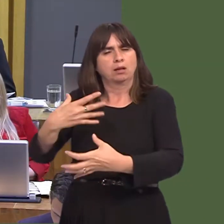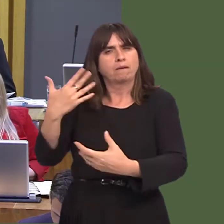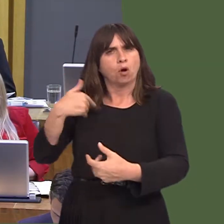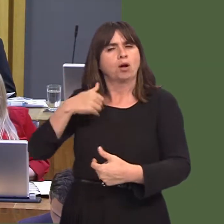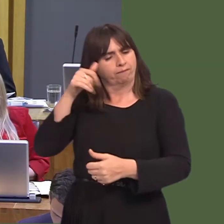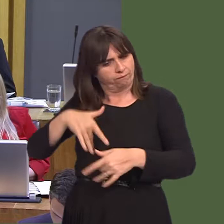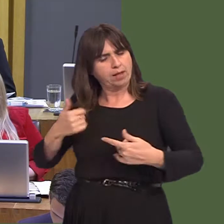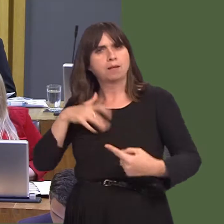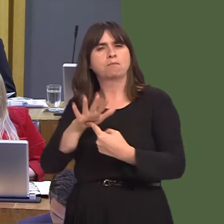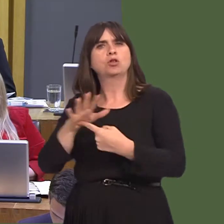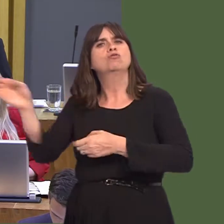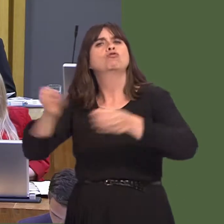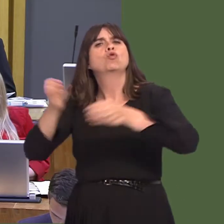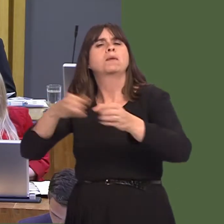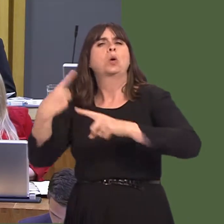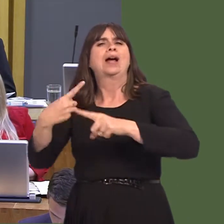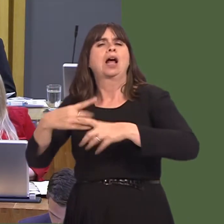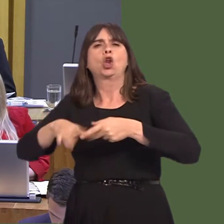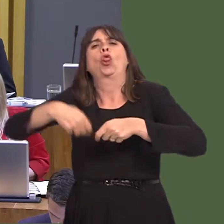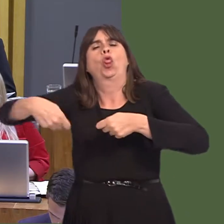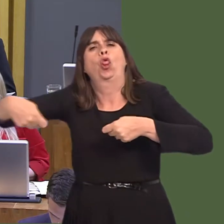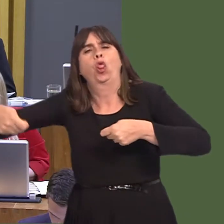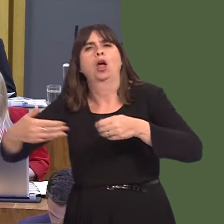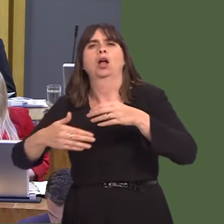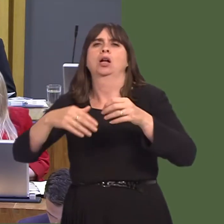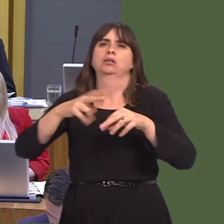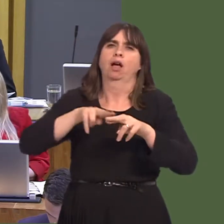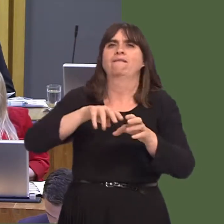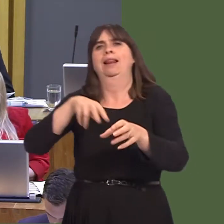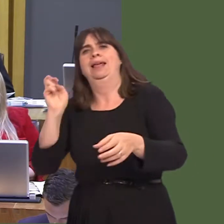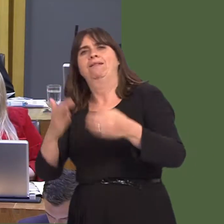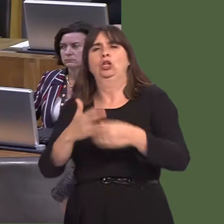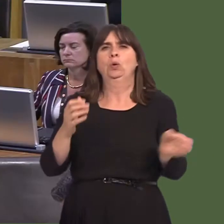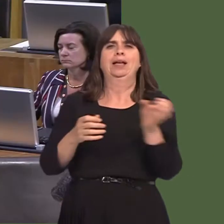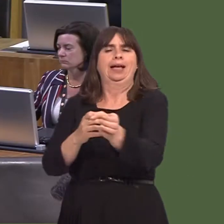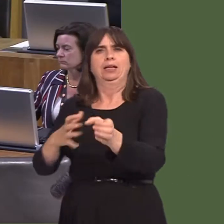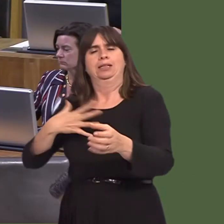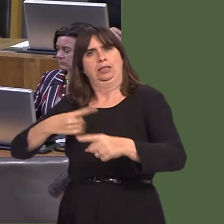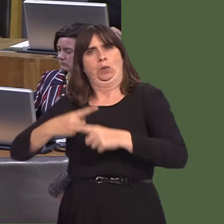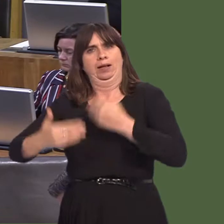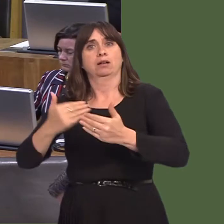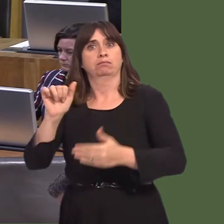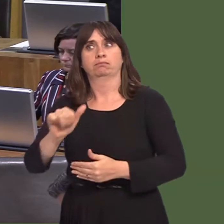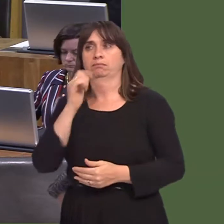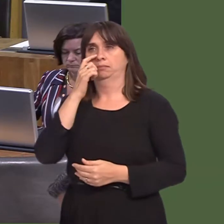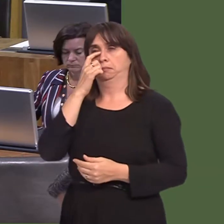recruitment process is speeded up. The question is, then, how do we do it. Well, there are a number of recent or current reviews that cover aspects of digitisationóthe